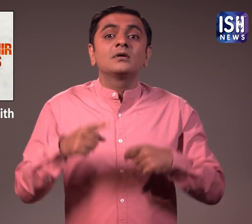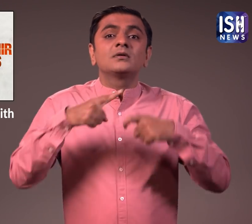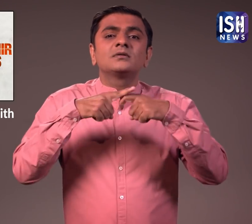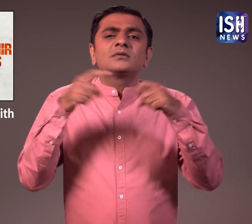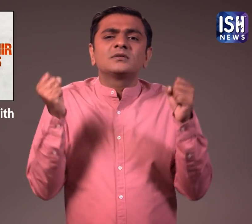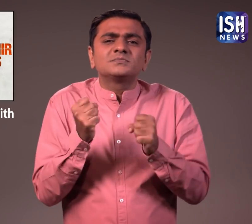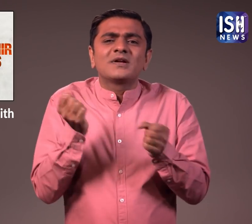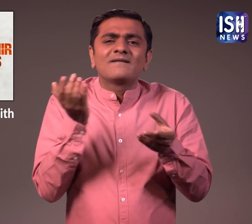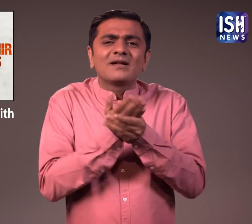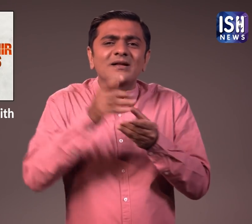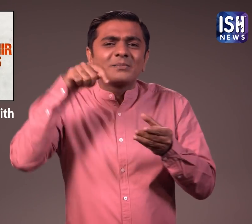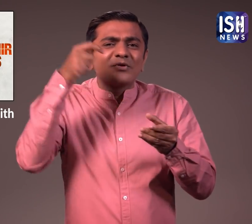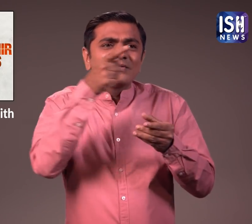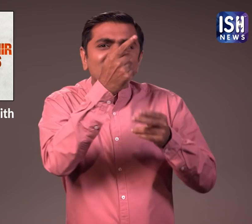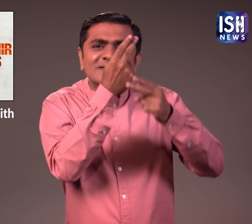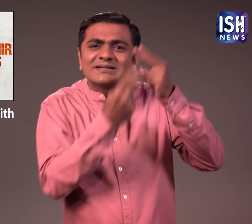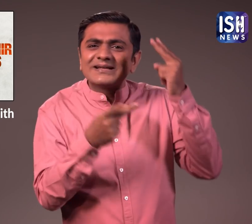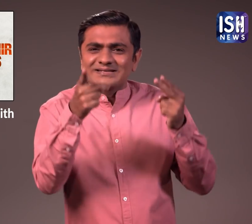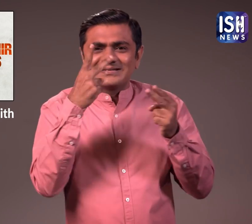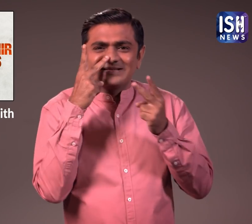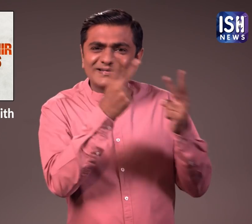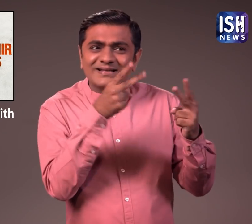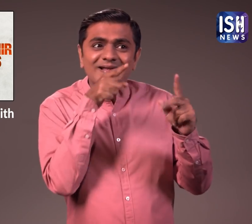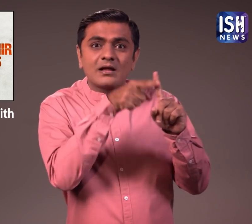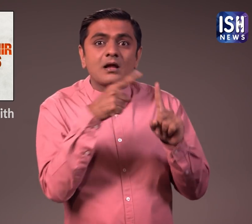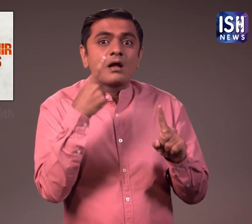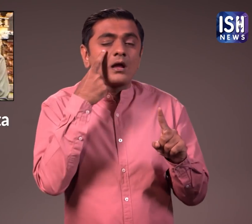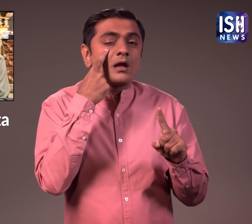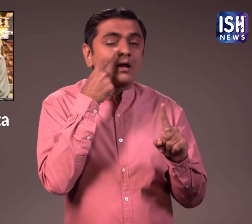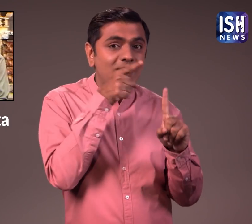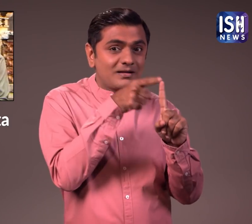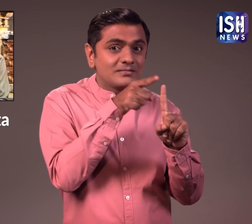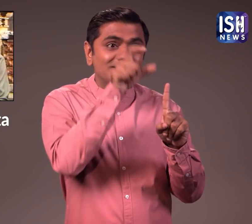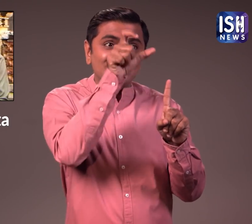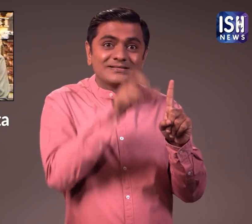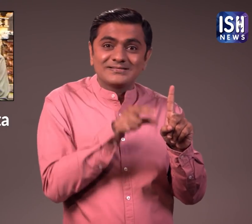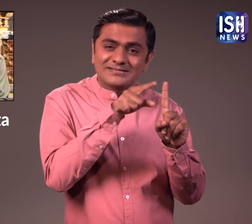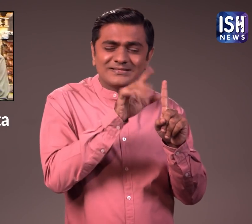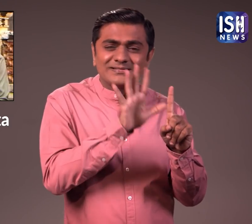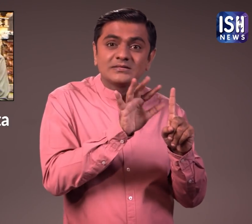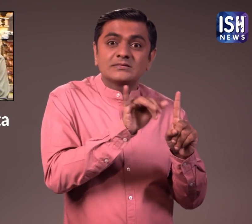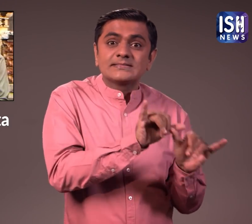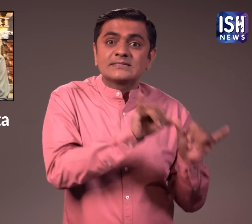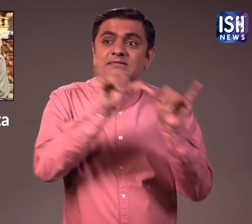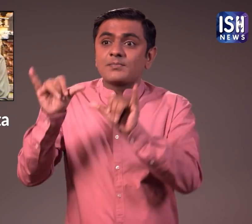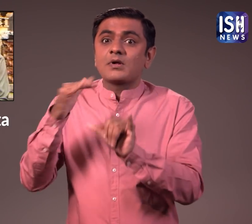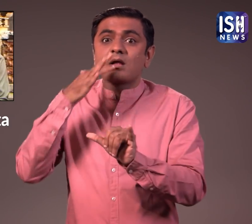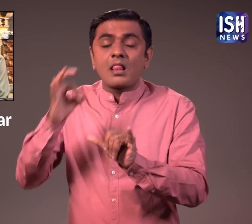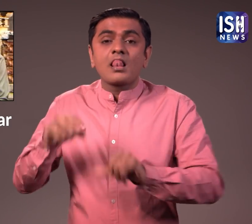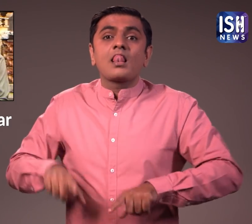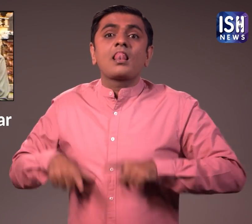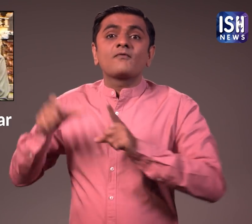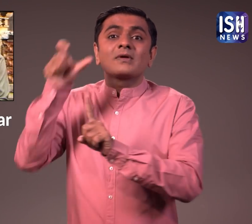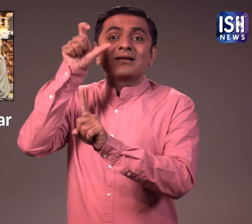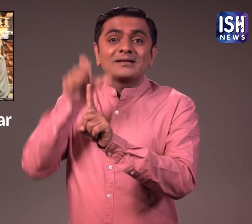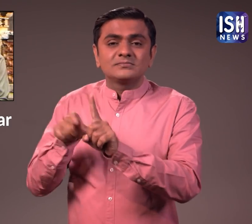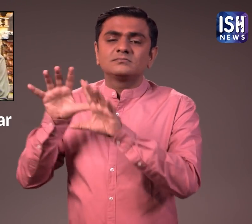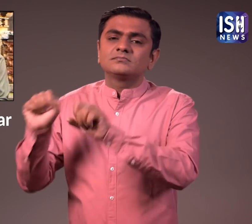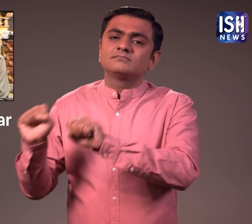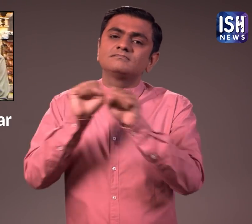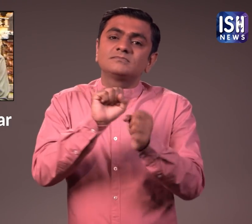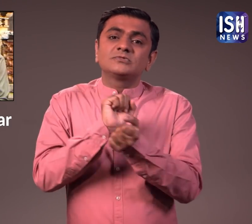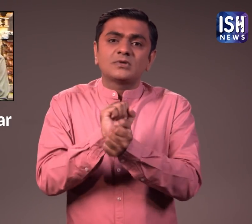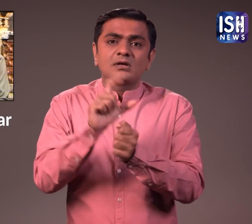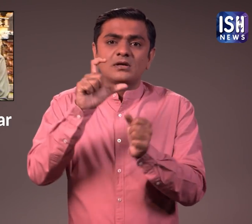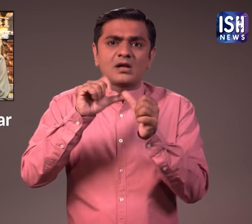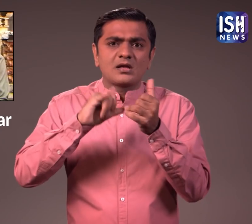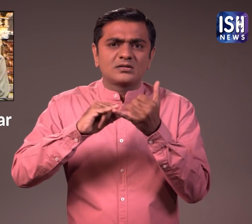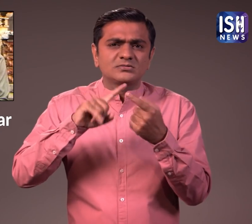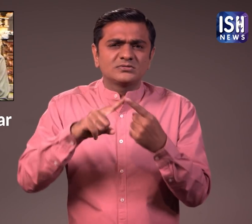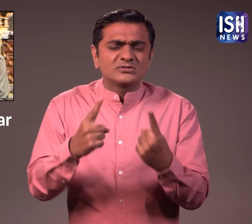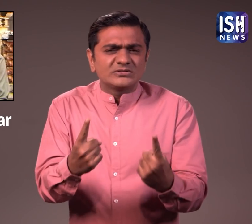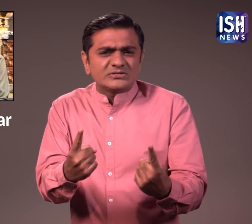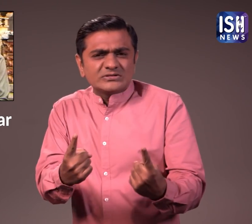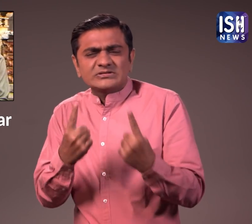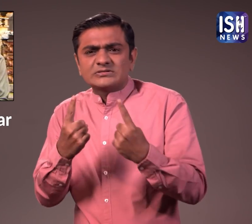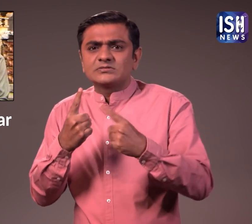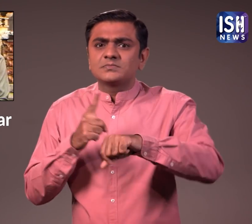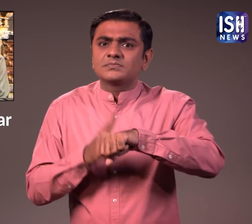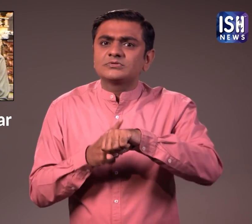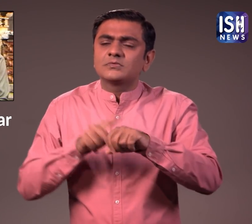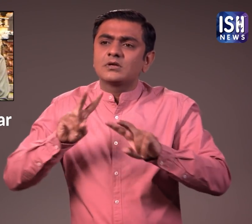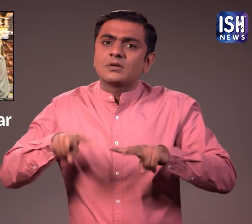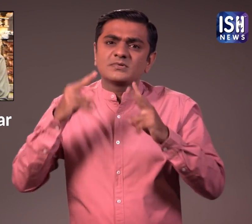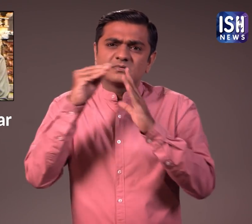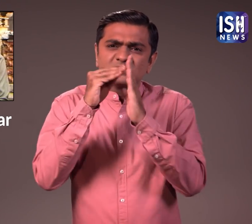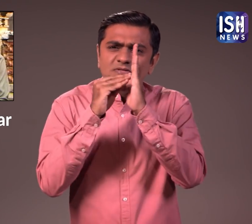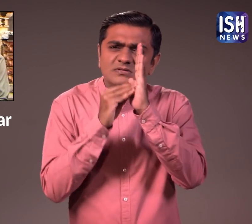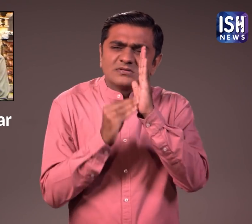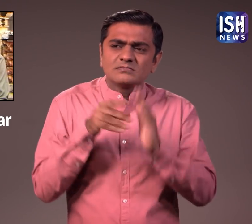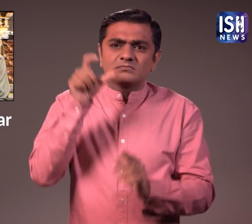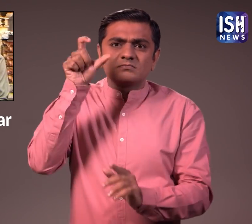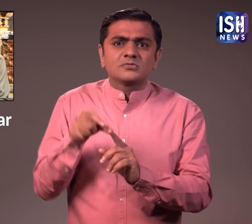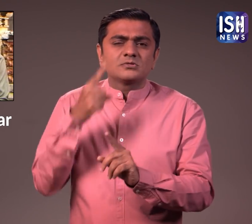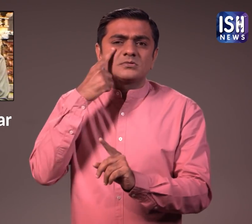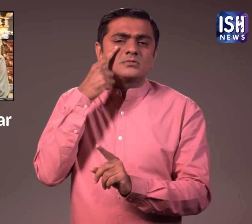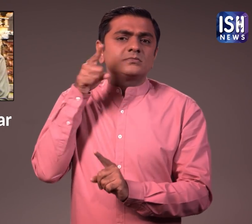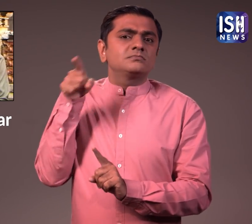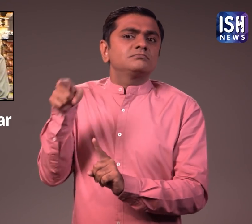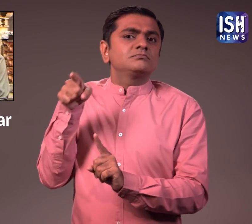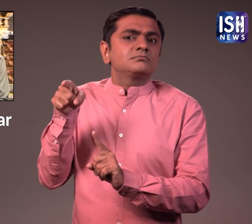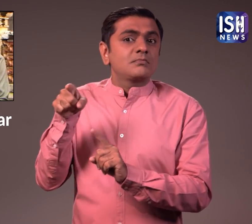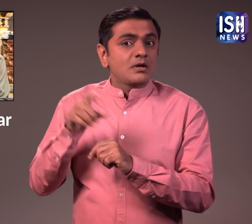The most important terrorist against whom a case has been filed is Farooq Ahmed Dar alias Bitta Karate.